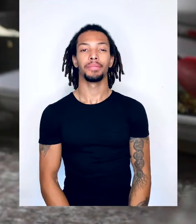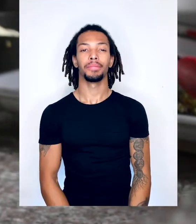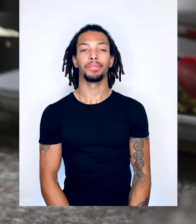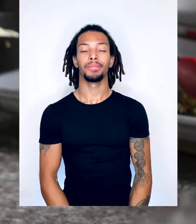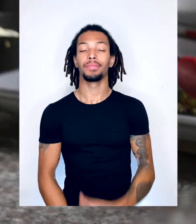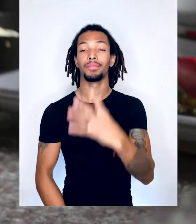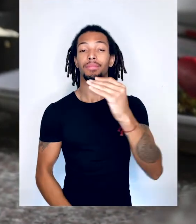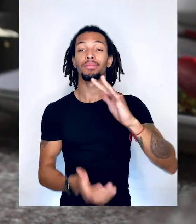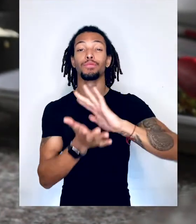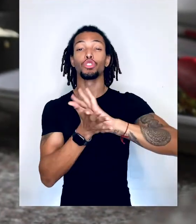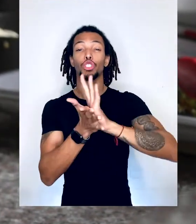...and some fresh parmesan.